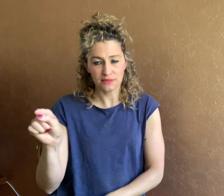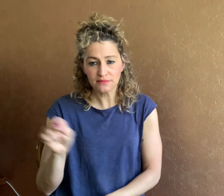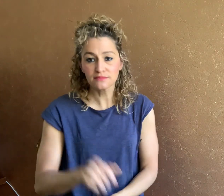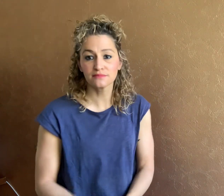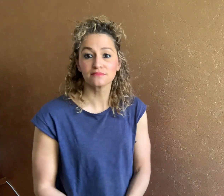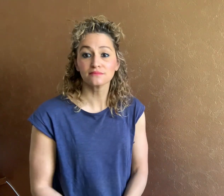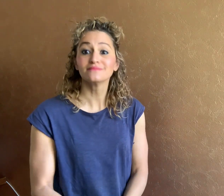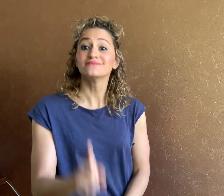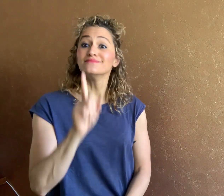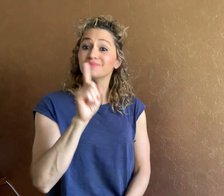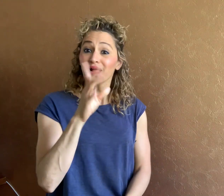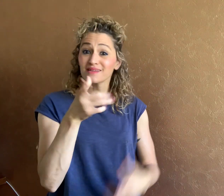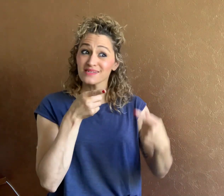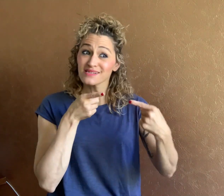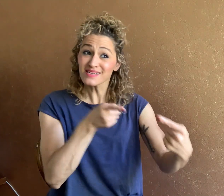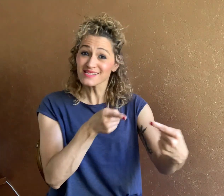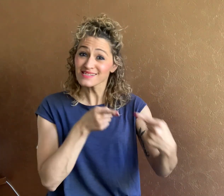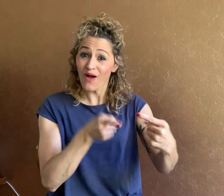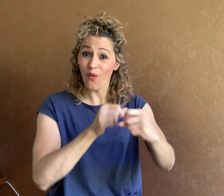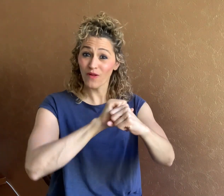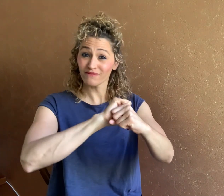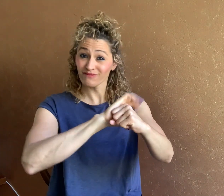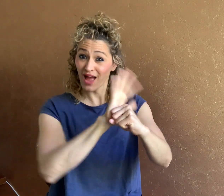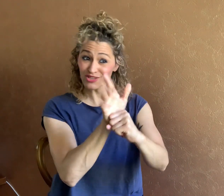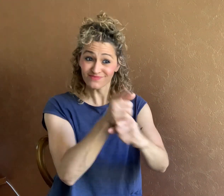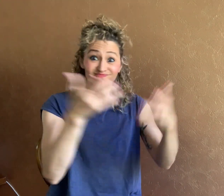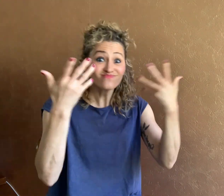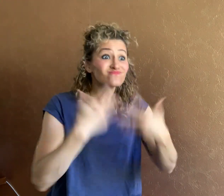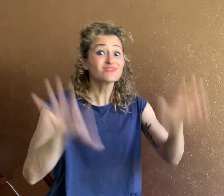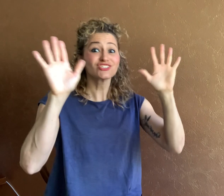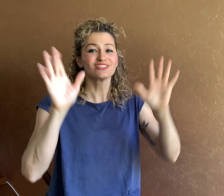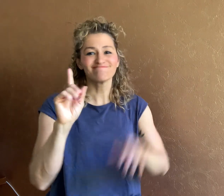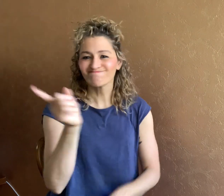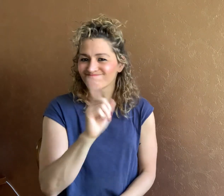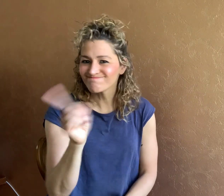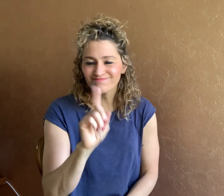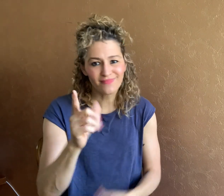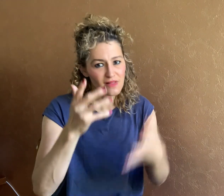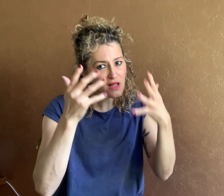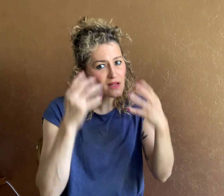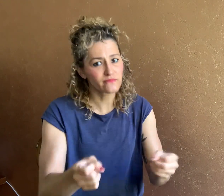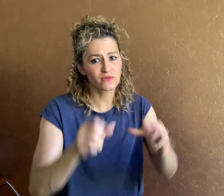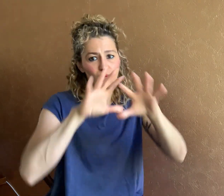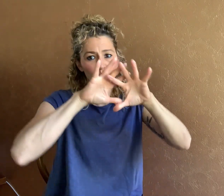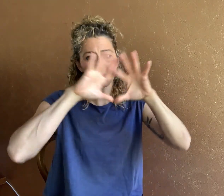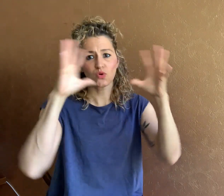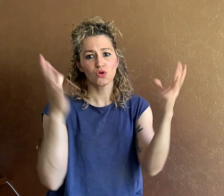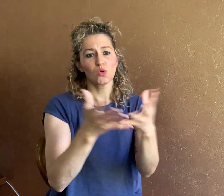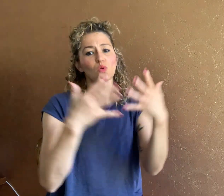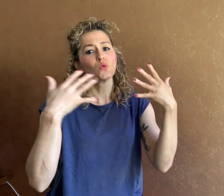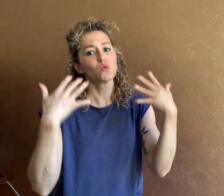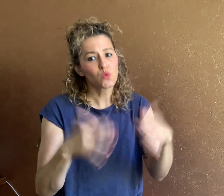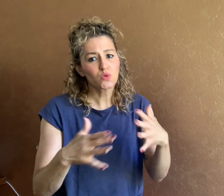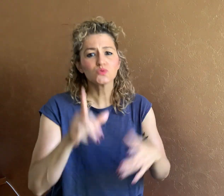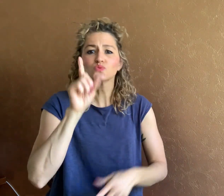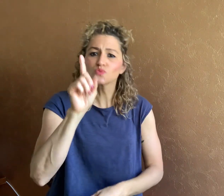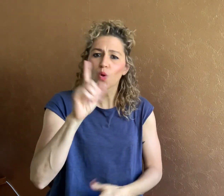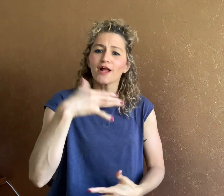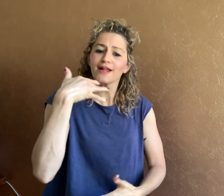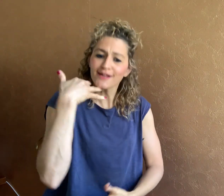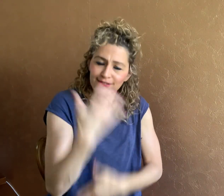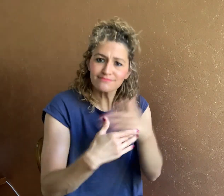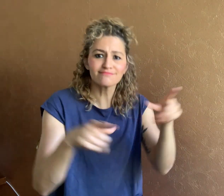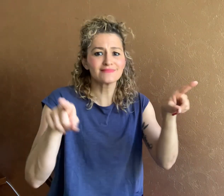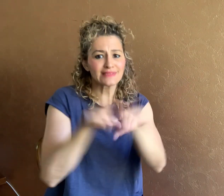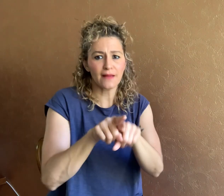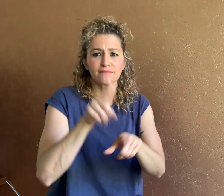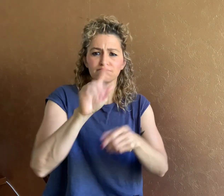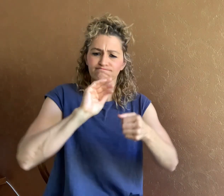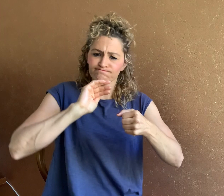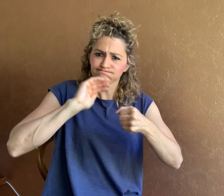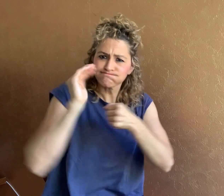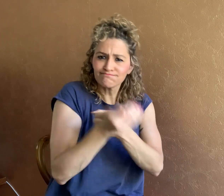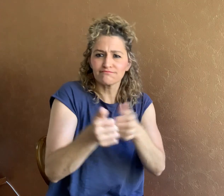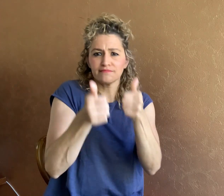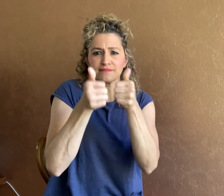from over so to protect yourself and others, continue to follow